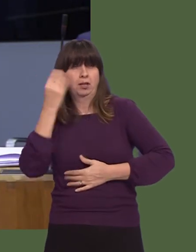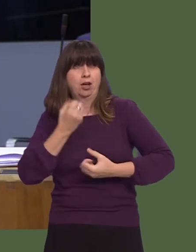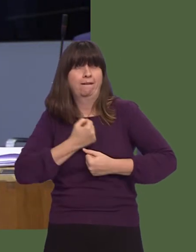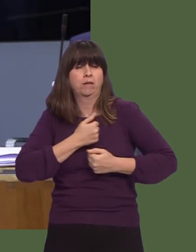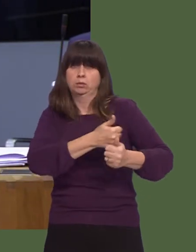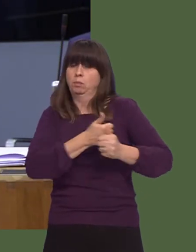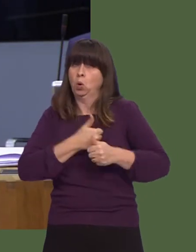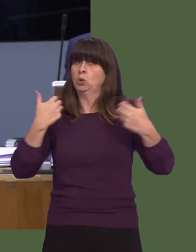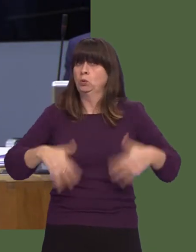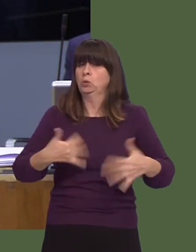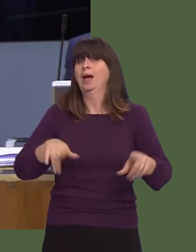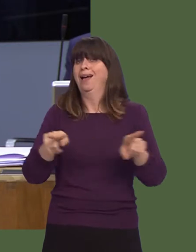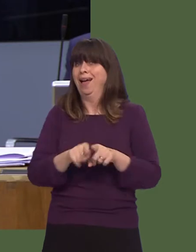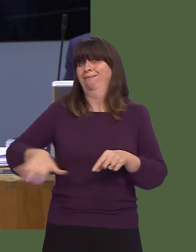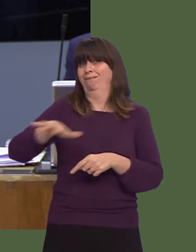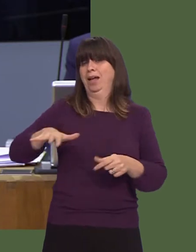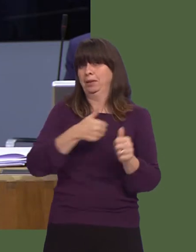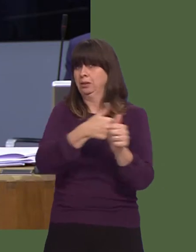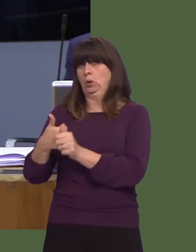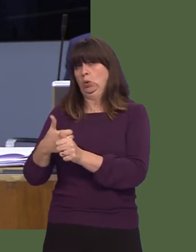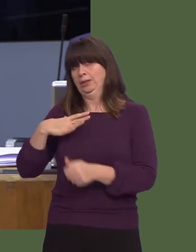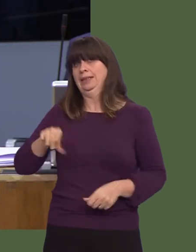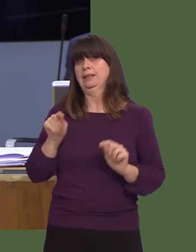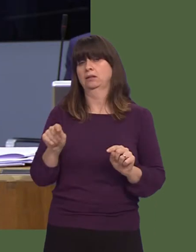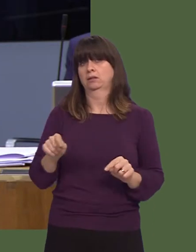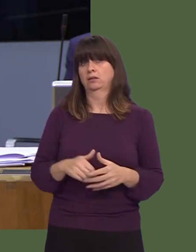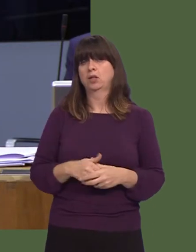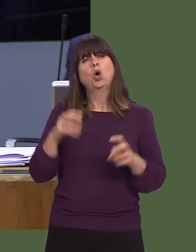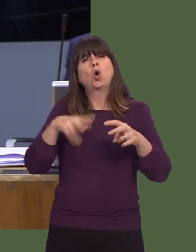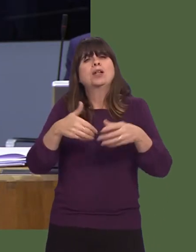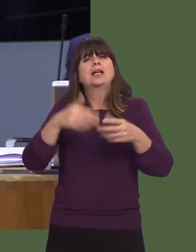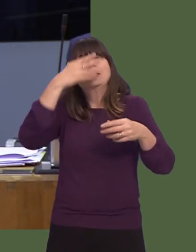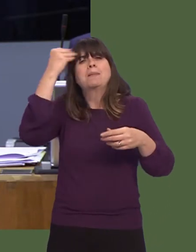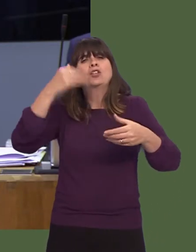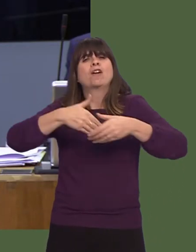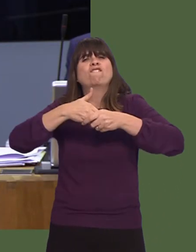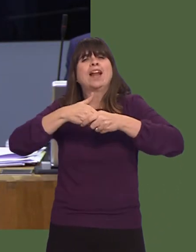stage. First Minister, what is your Government doing to increase public awareness about dementia